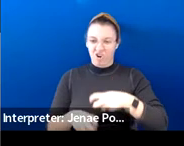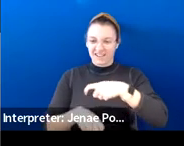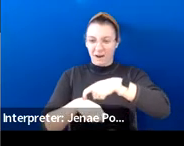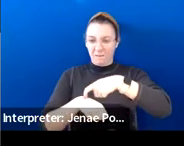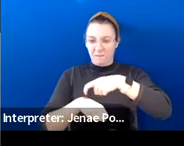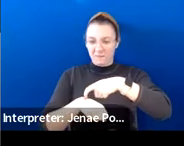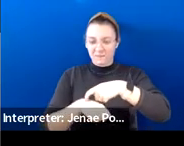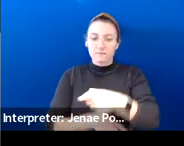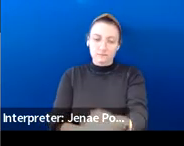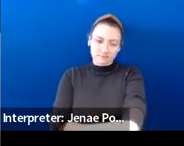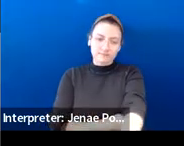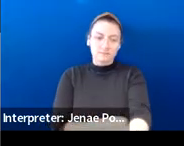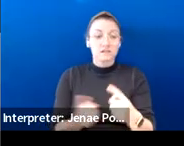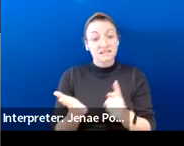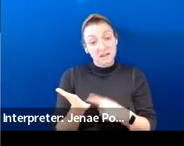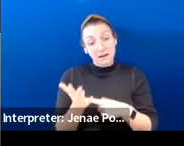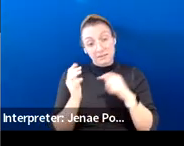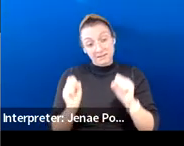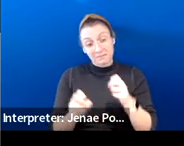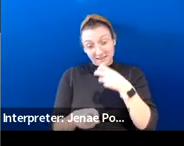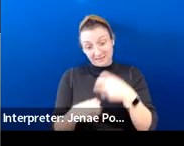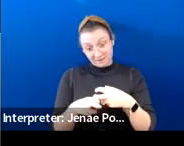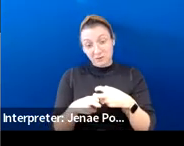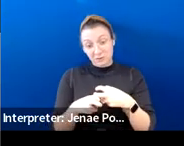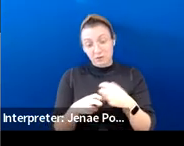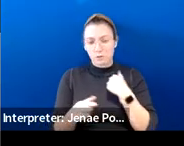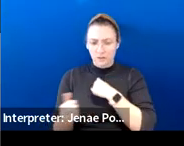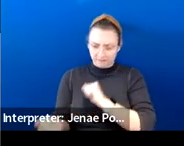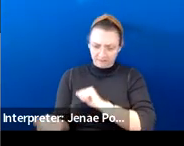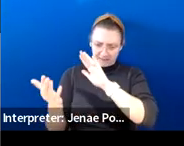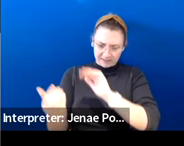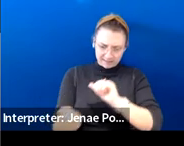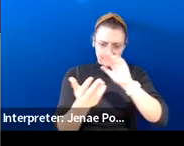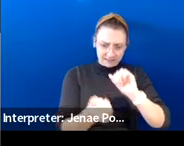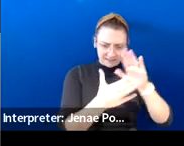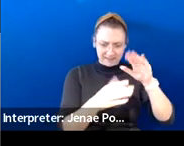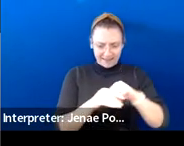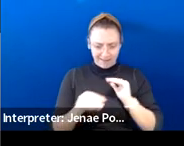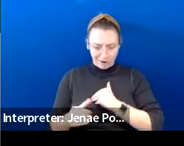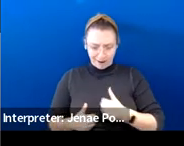And sometimes it's going to be difficult because we face challenges within our own life that create biases.